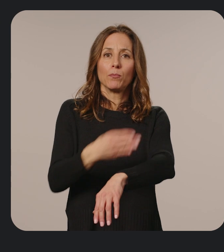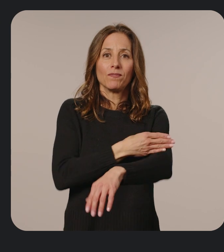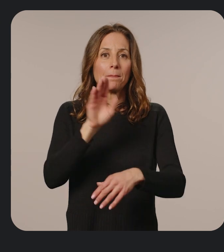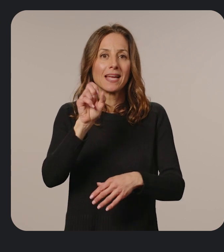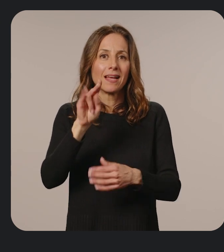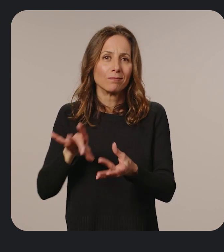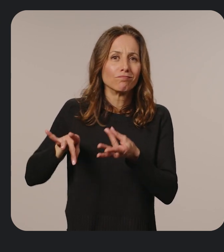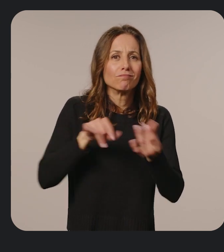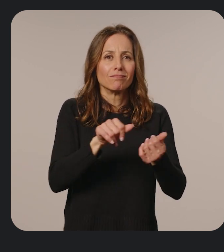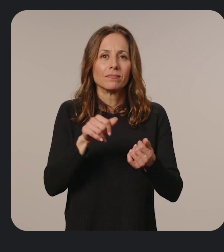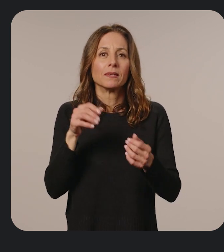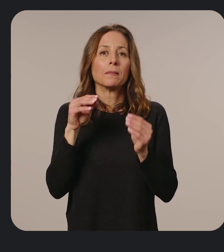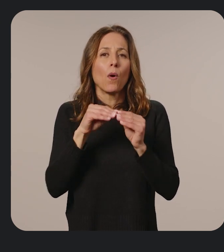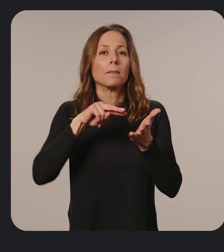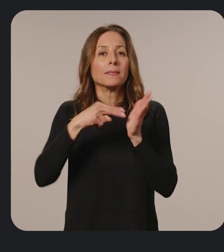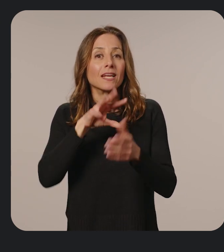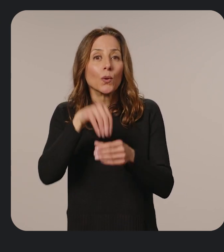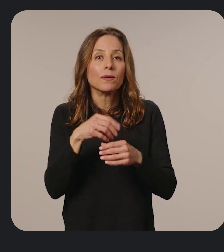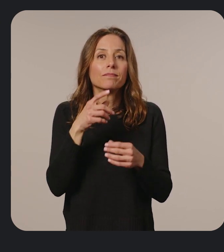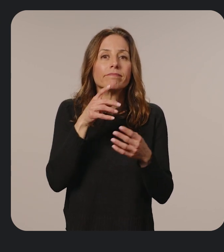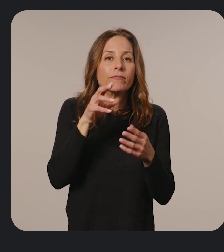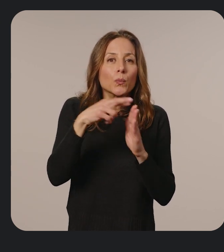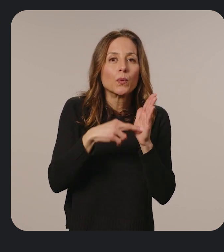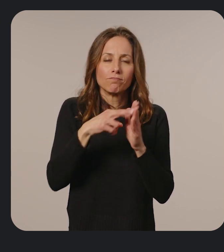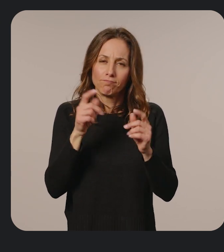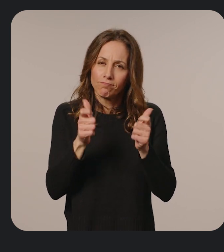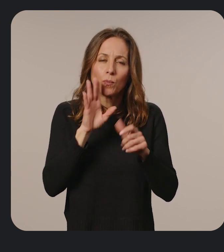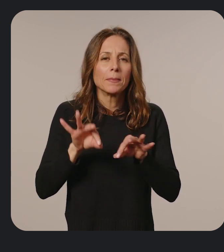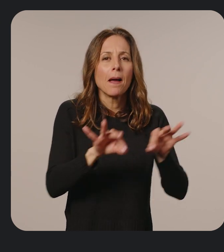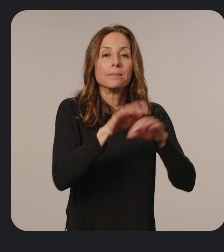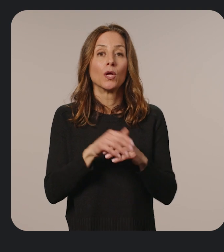efficiency even further, ensuring included rules get reliably picked up.